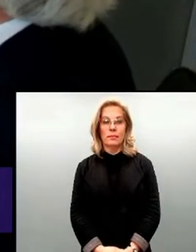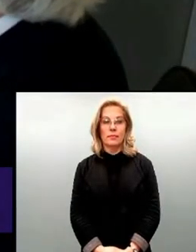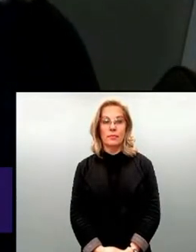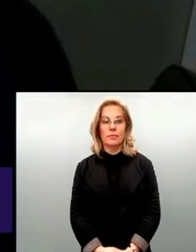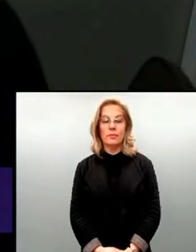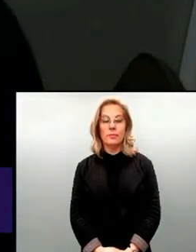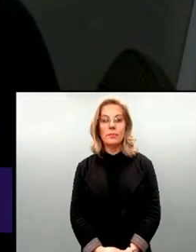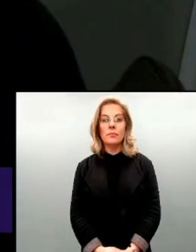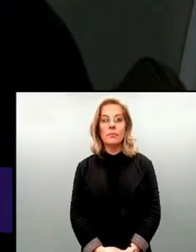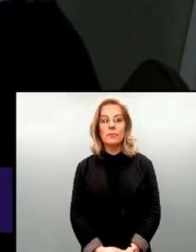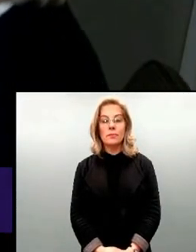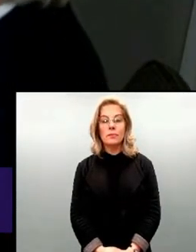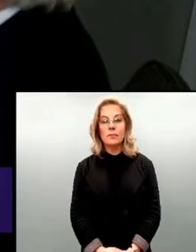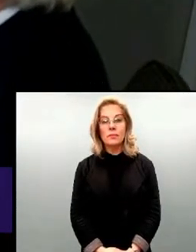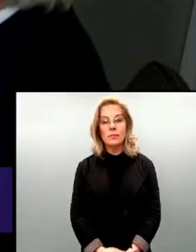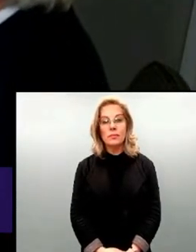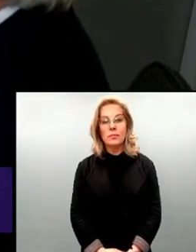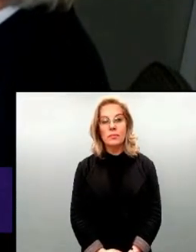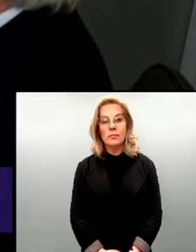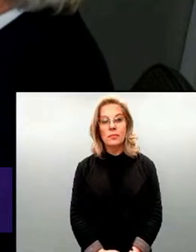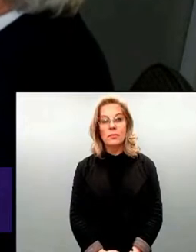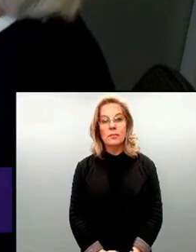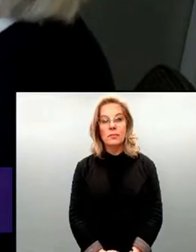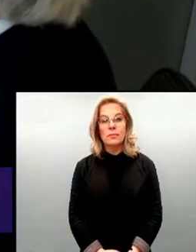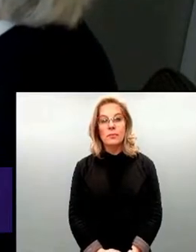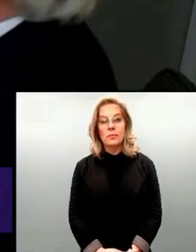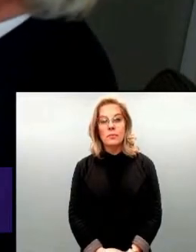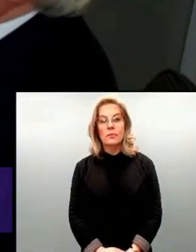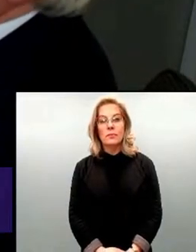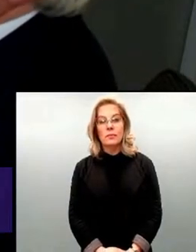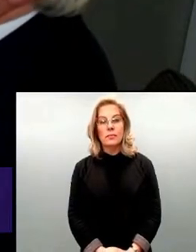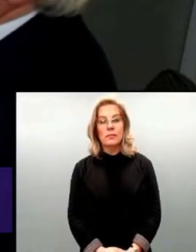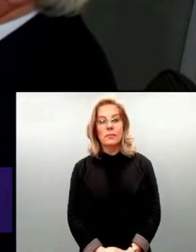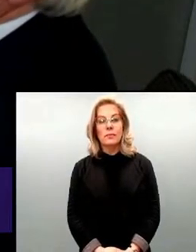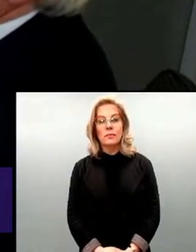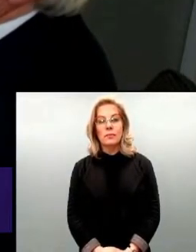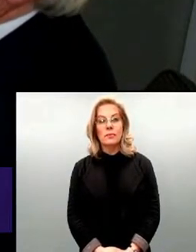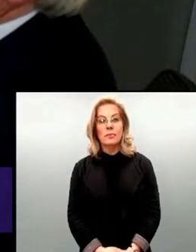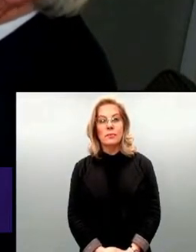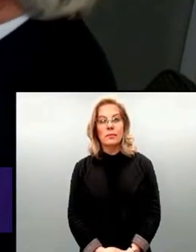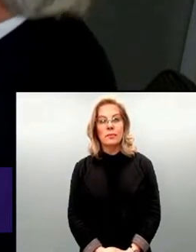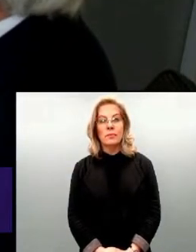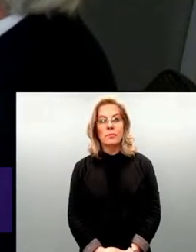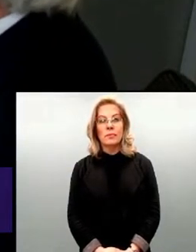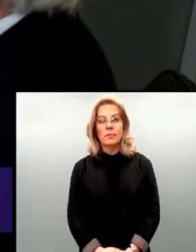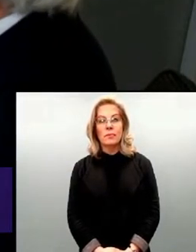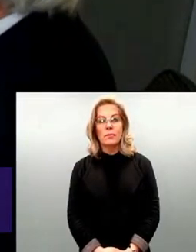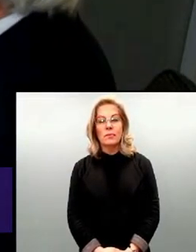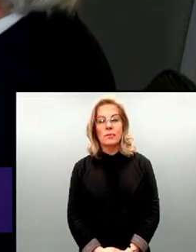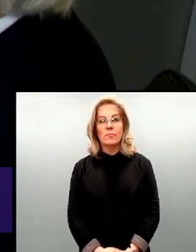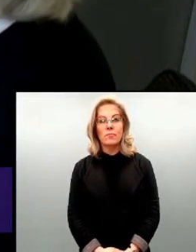But at the same time, they have no really comprehensive skill.